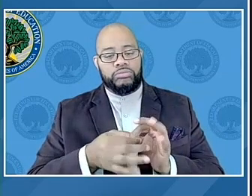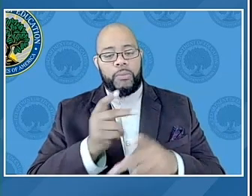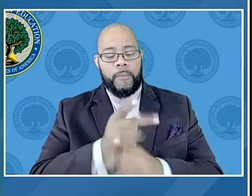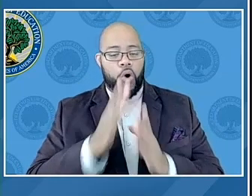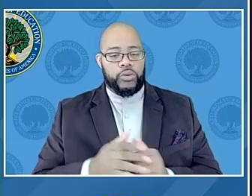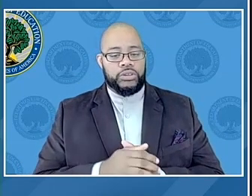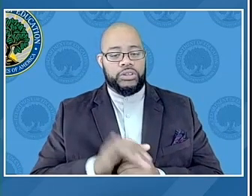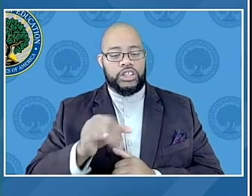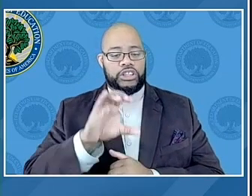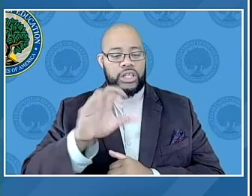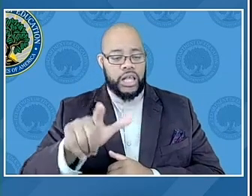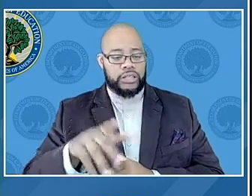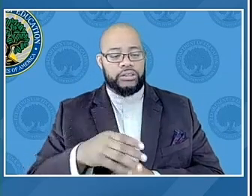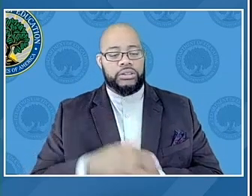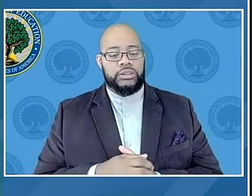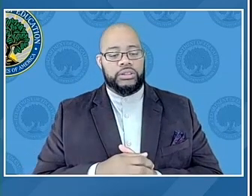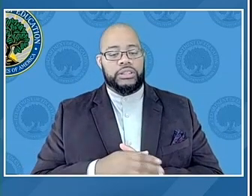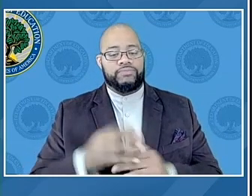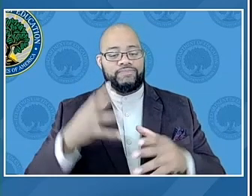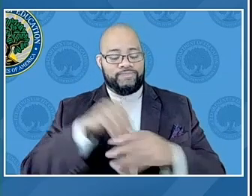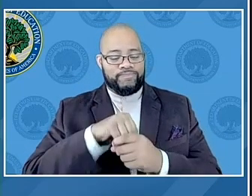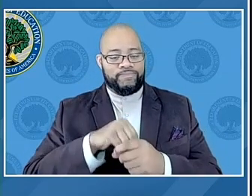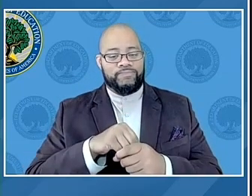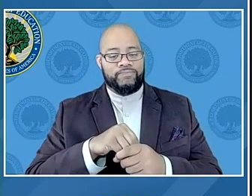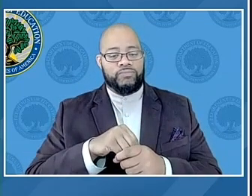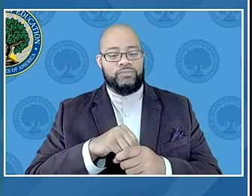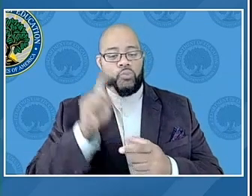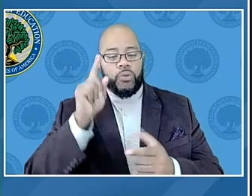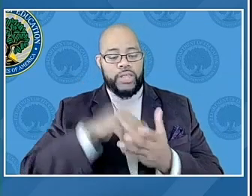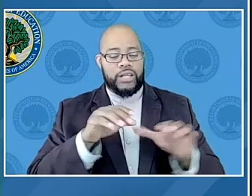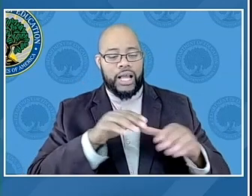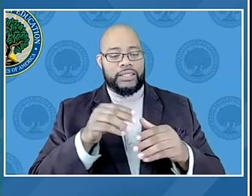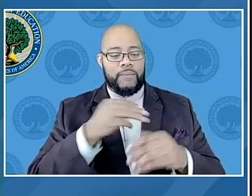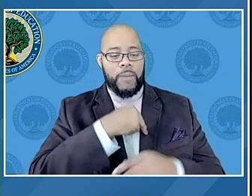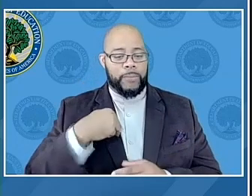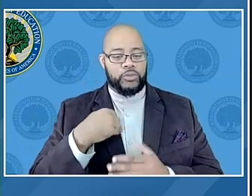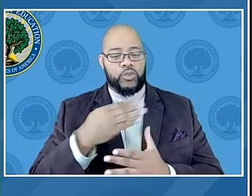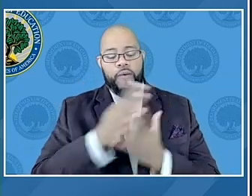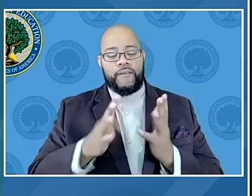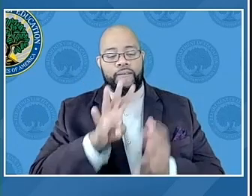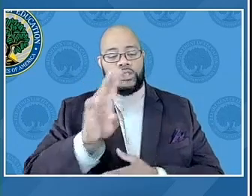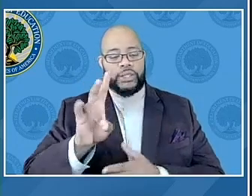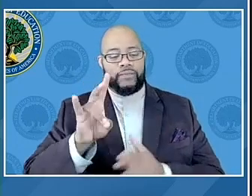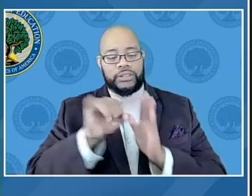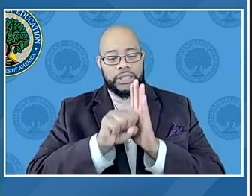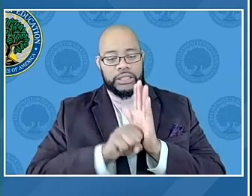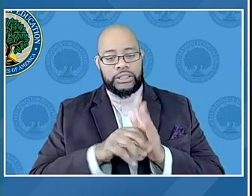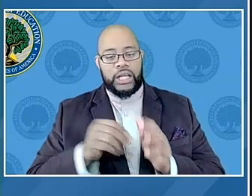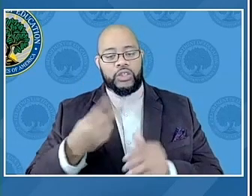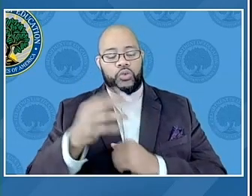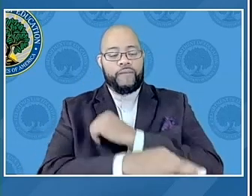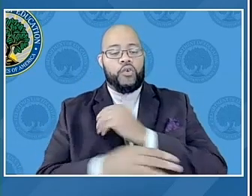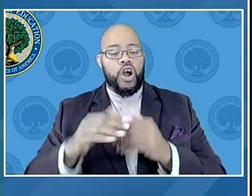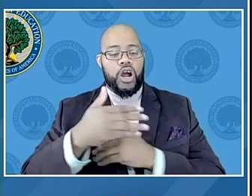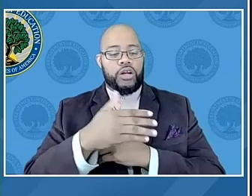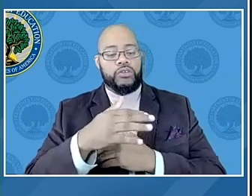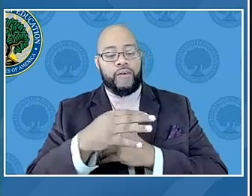comprised of over 1000 active members spanning 47 states and two foreign countries. Tomorrow we will- it will mark